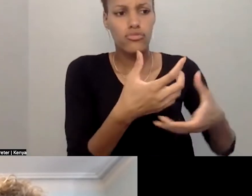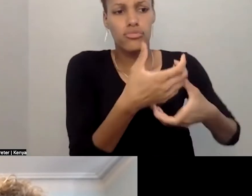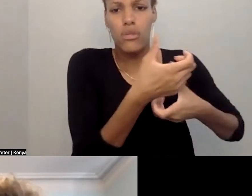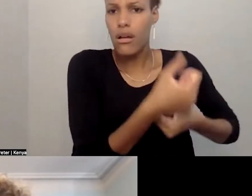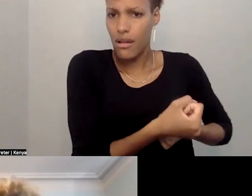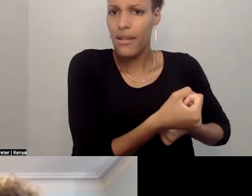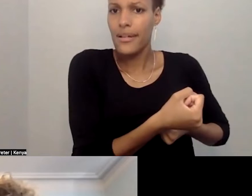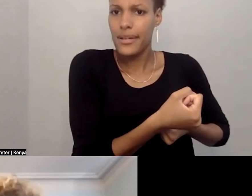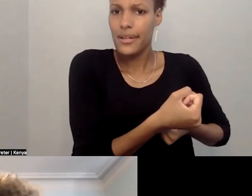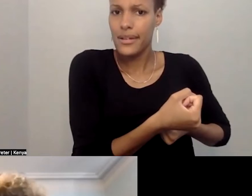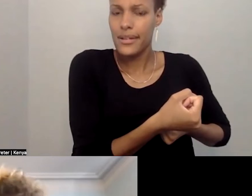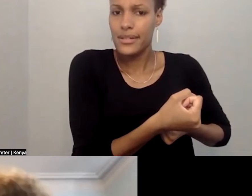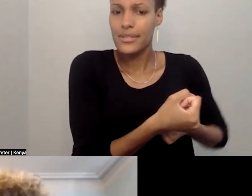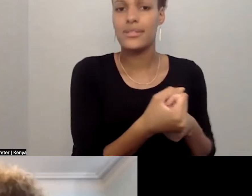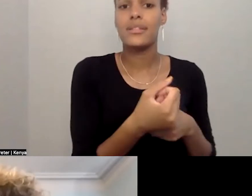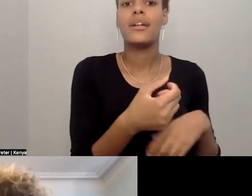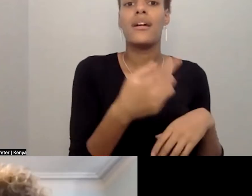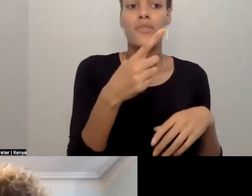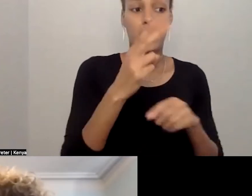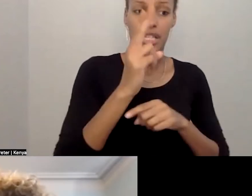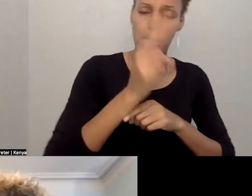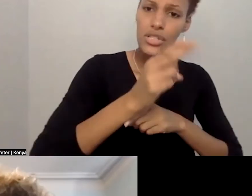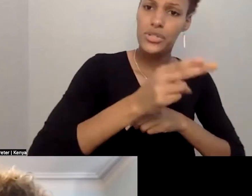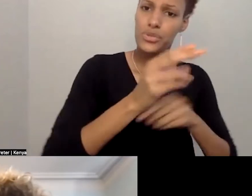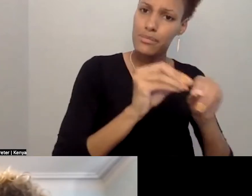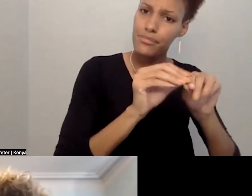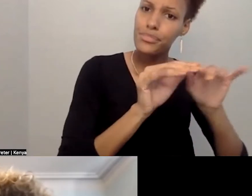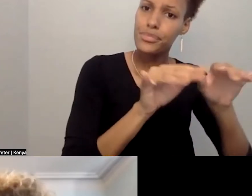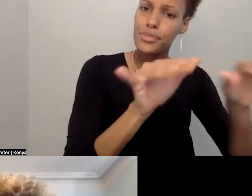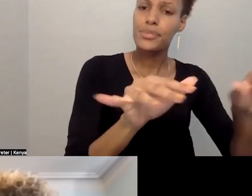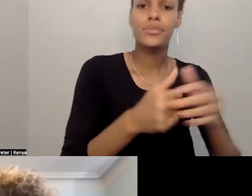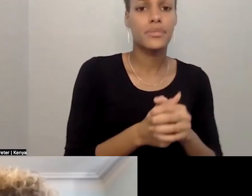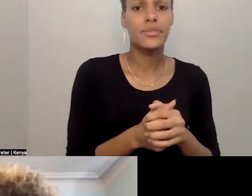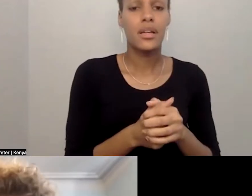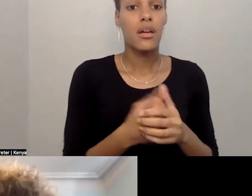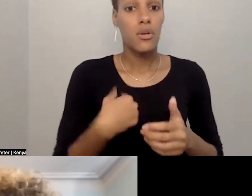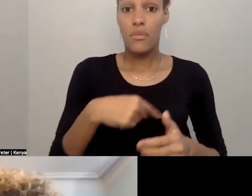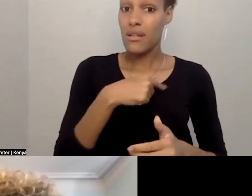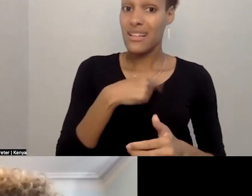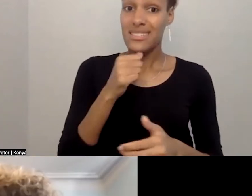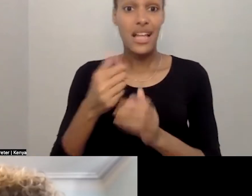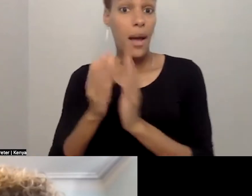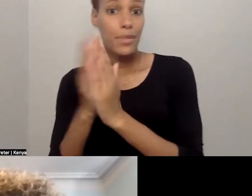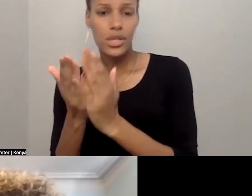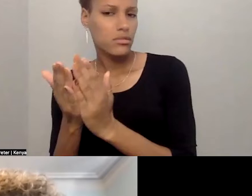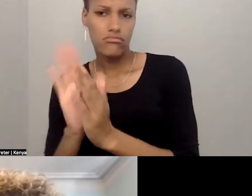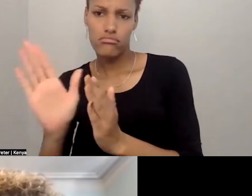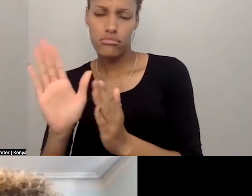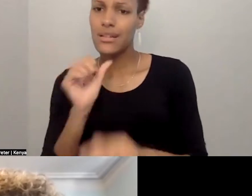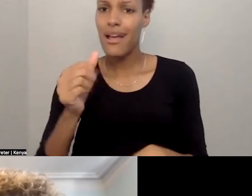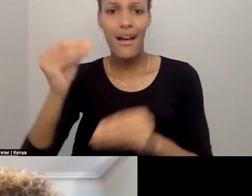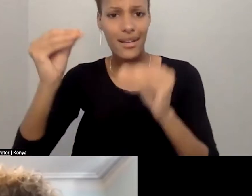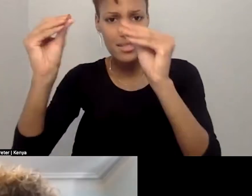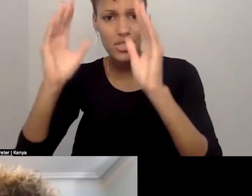as one of the most trustworthy purveyors of history, so I think we're the ones- it's, you know, it's not textbooks, it's certainly not college professors, it's,